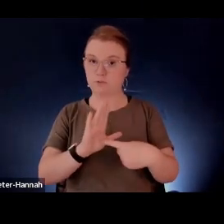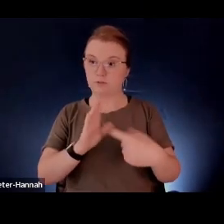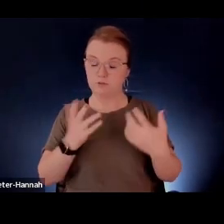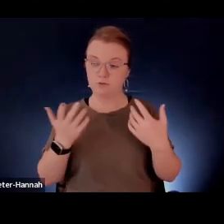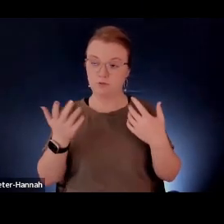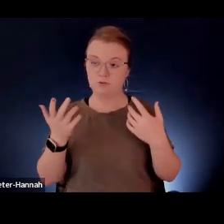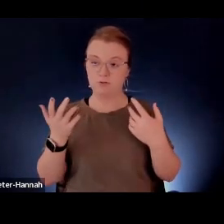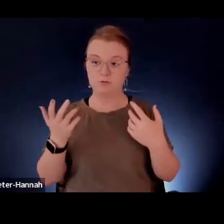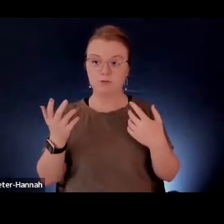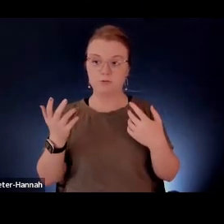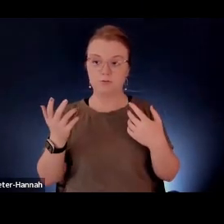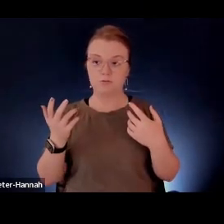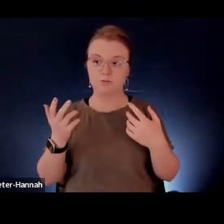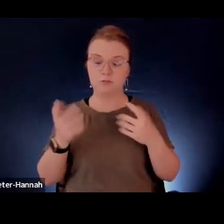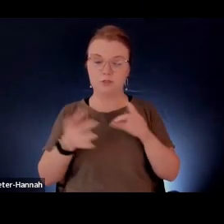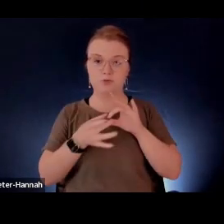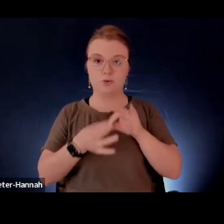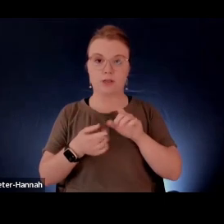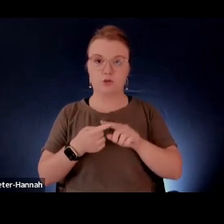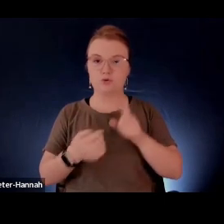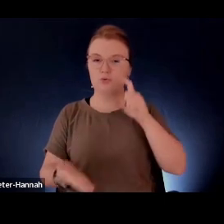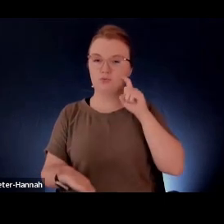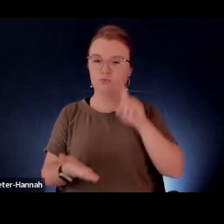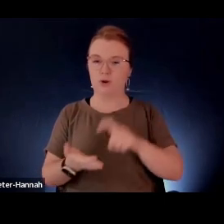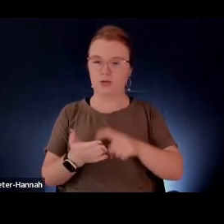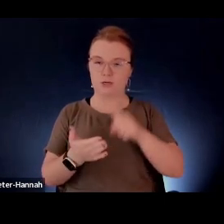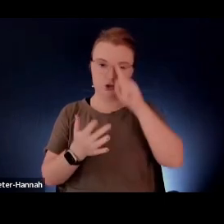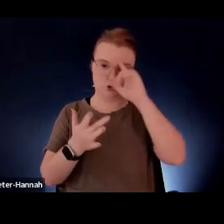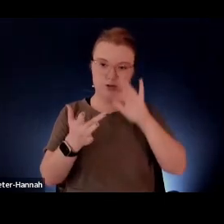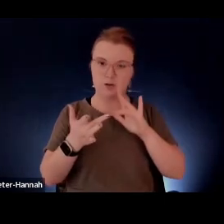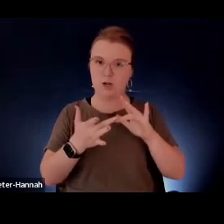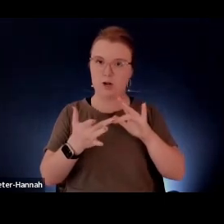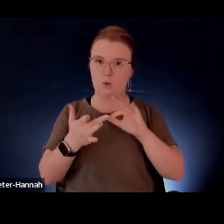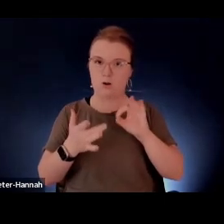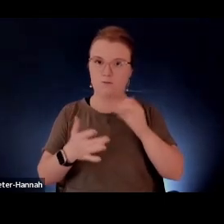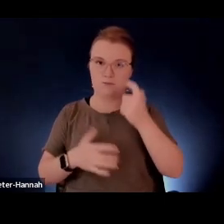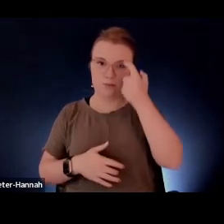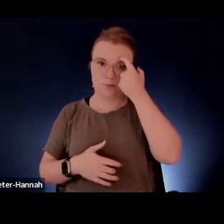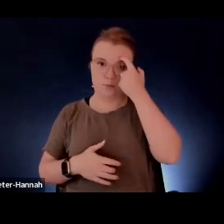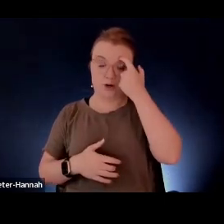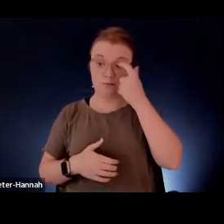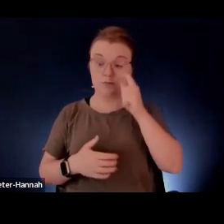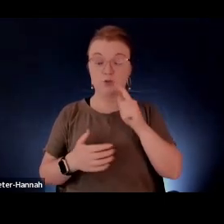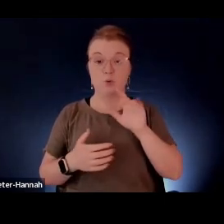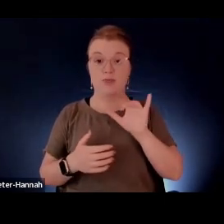is concerned with the recognition network of the brain. So, the recognition network receives sensory information